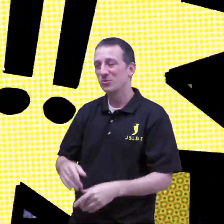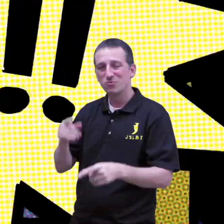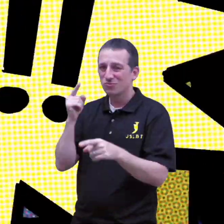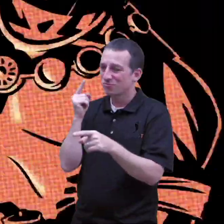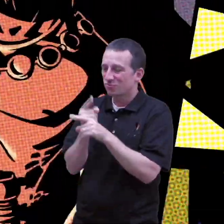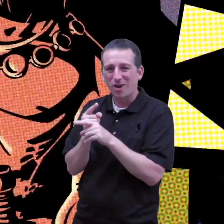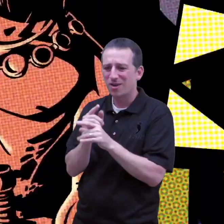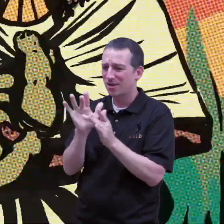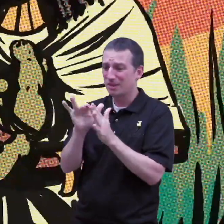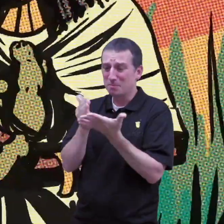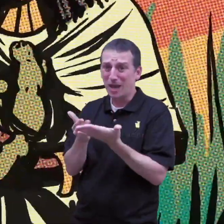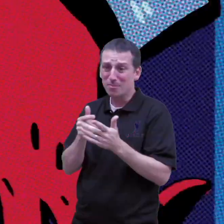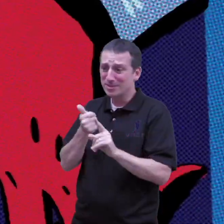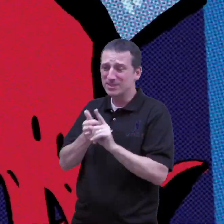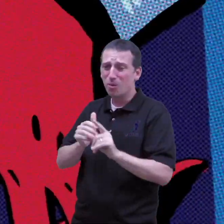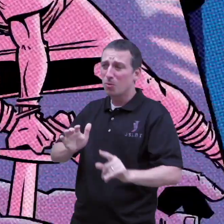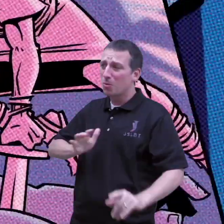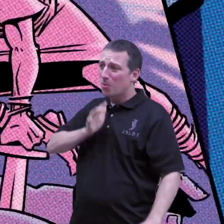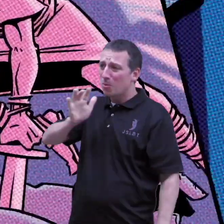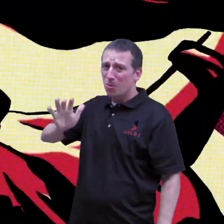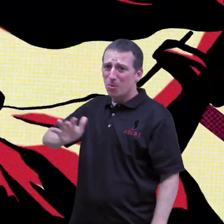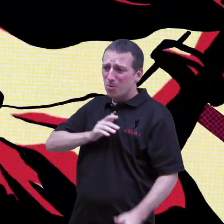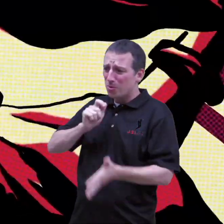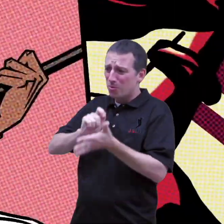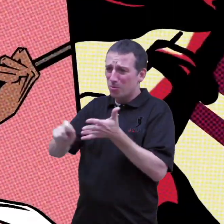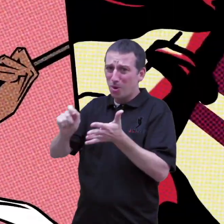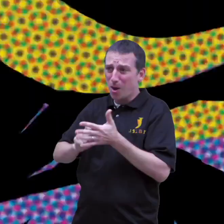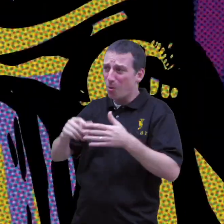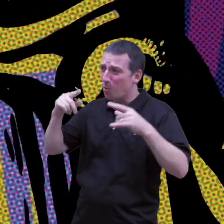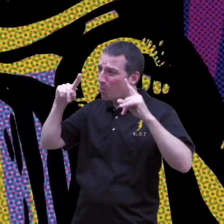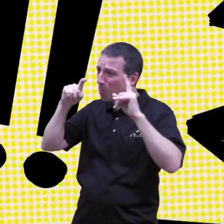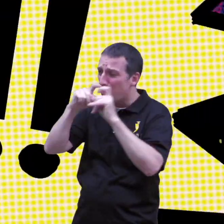Tim: Exactly! The Bible is such a sophisticated piece of literature, and so all